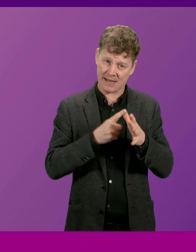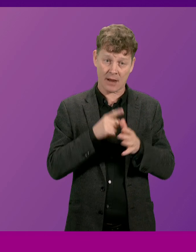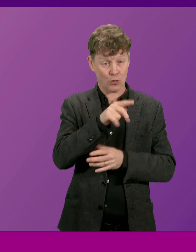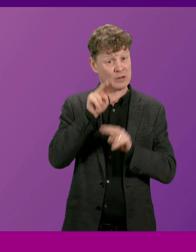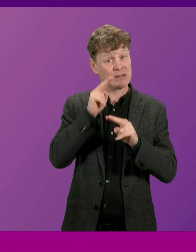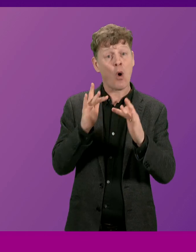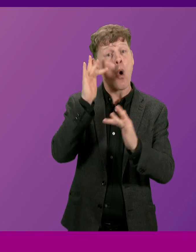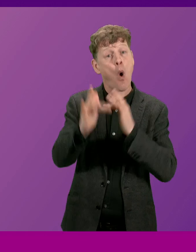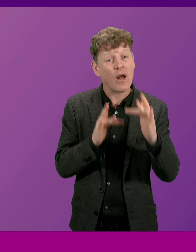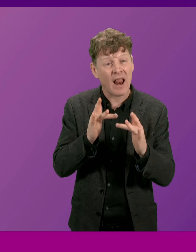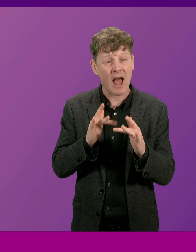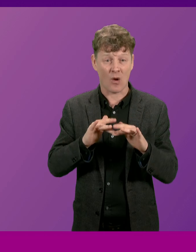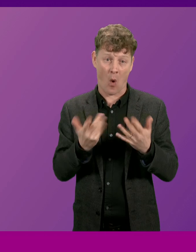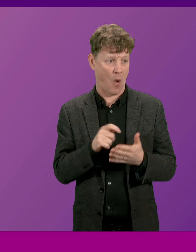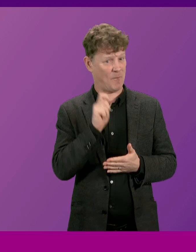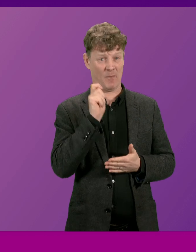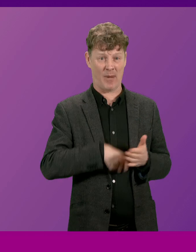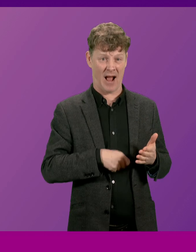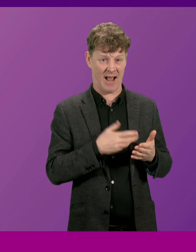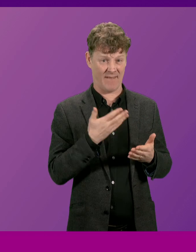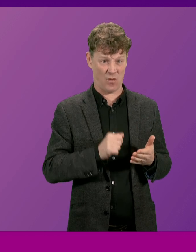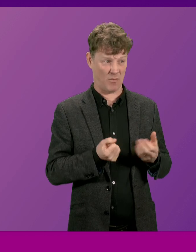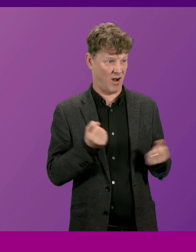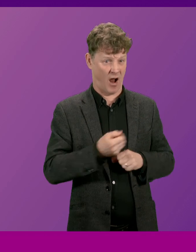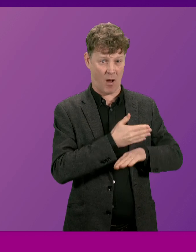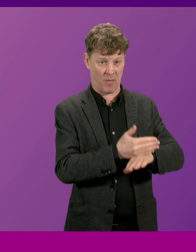it out of the back of a van in a car park will have no idea where